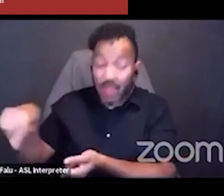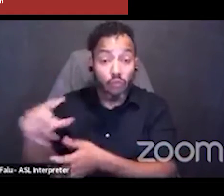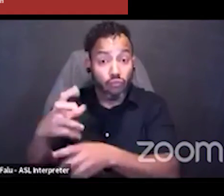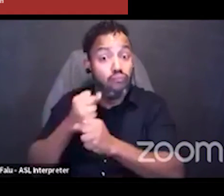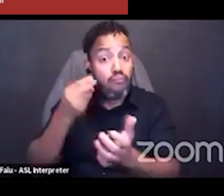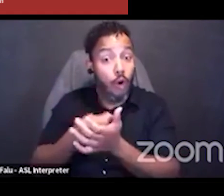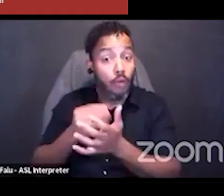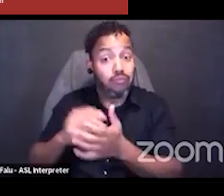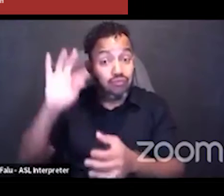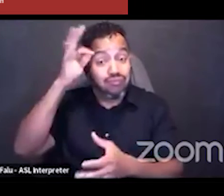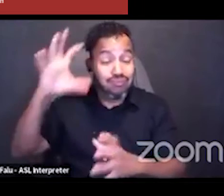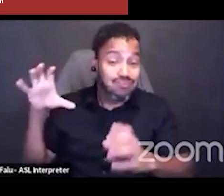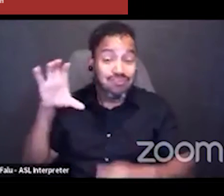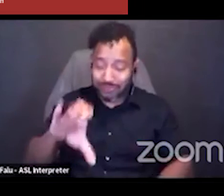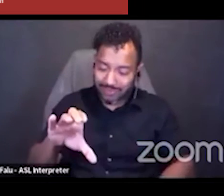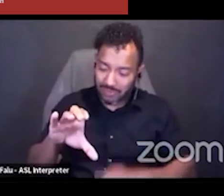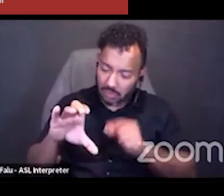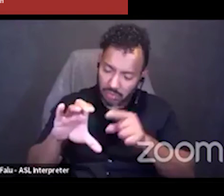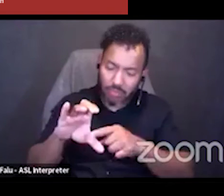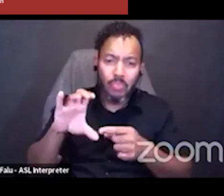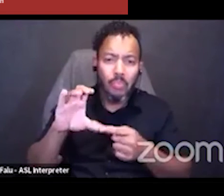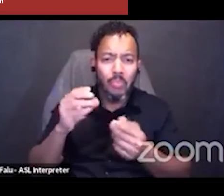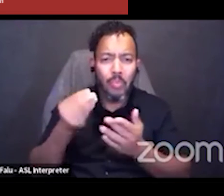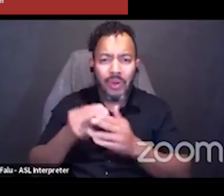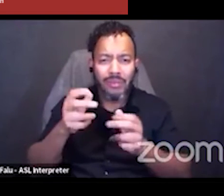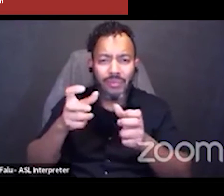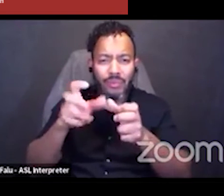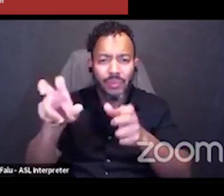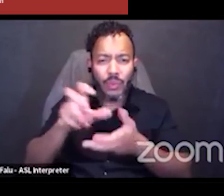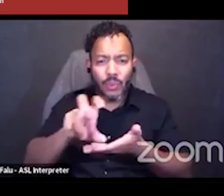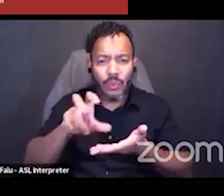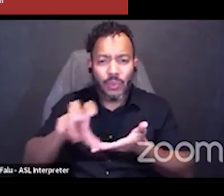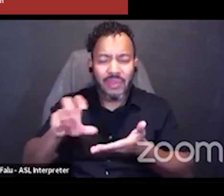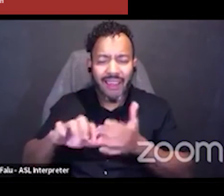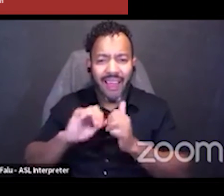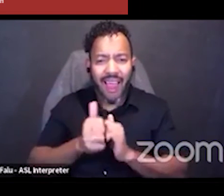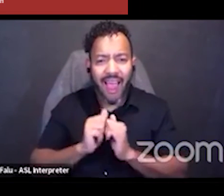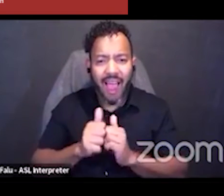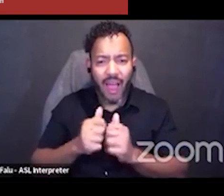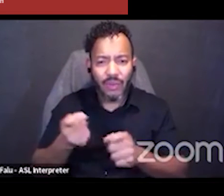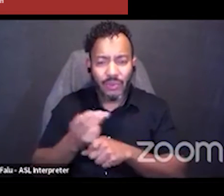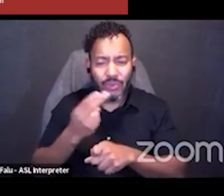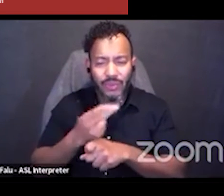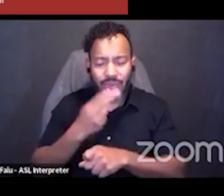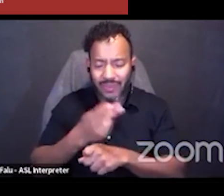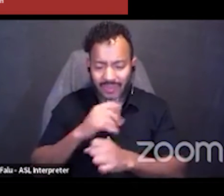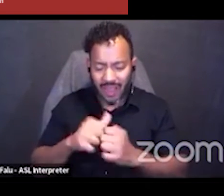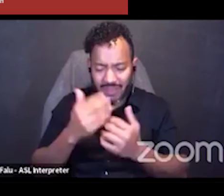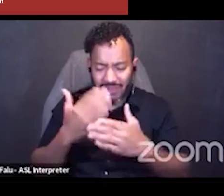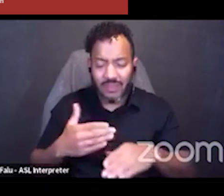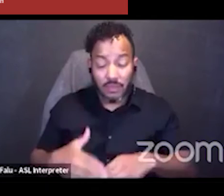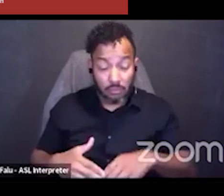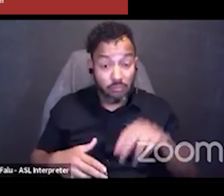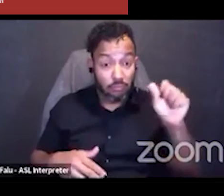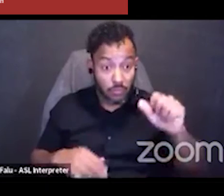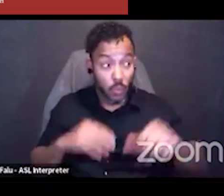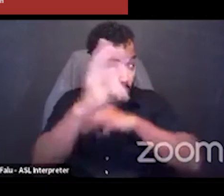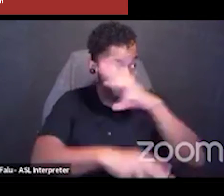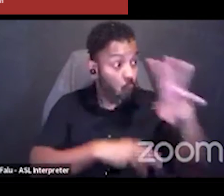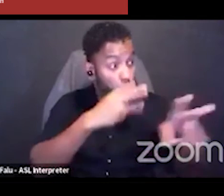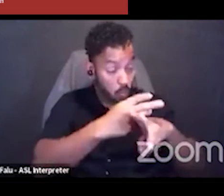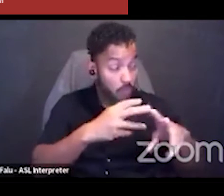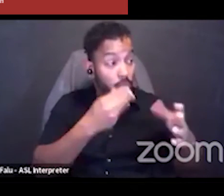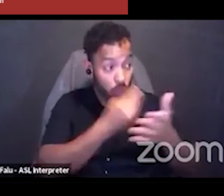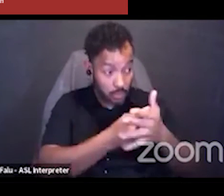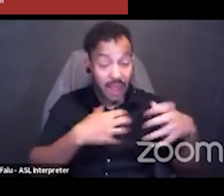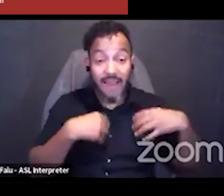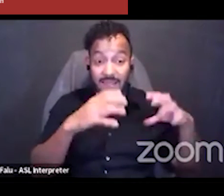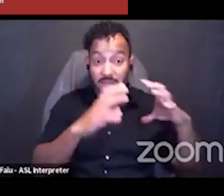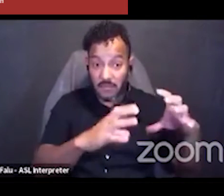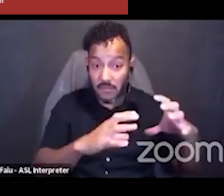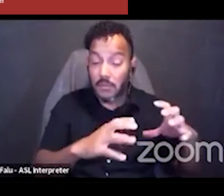What would the world look like if some of that funding was given to disability-centered